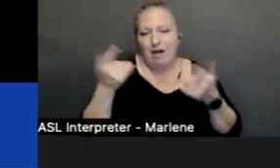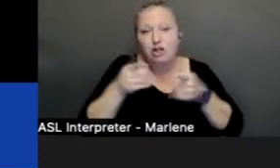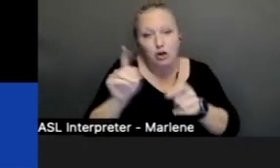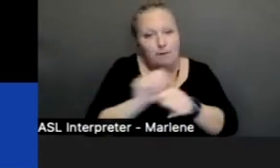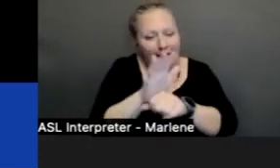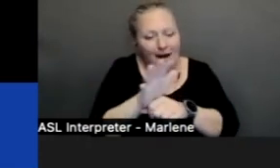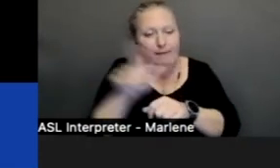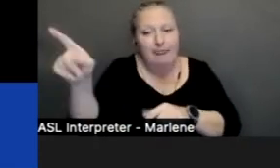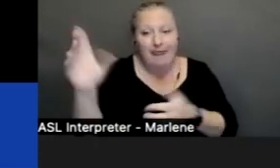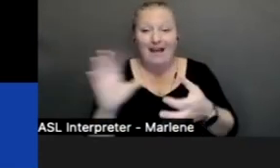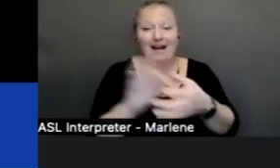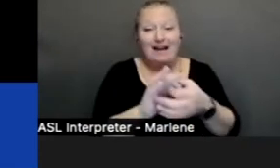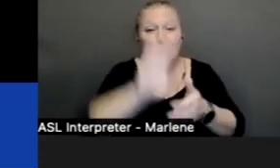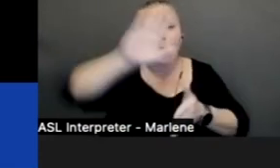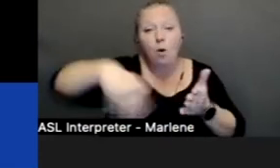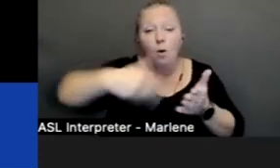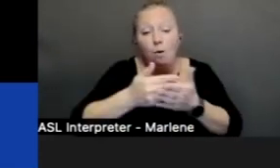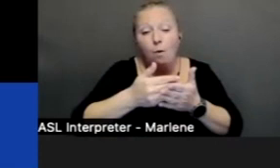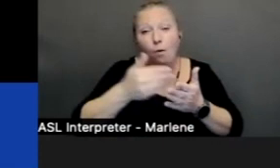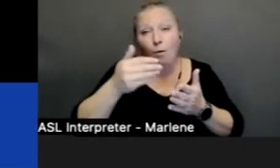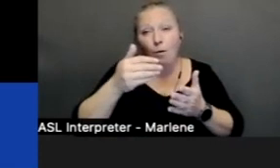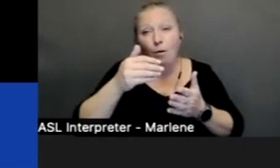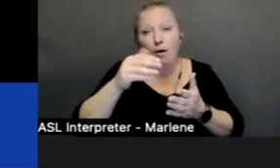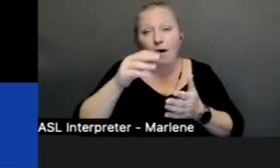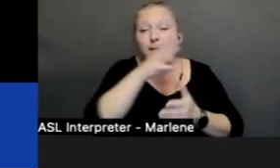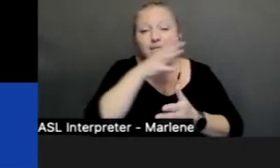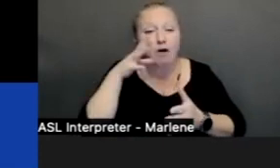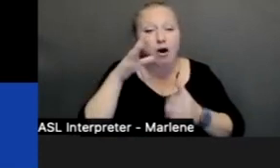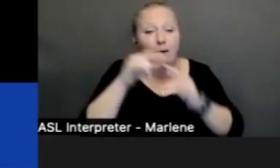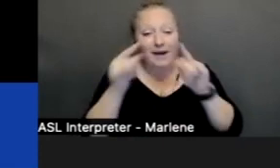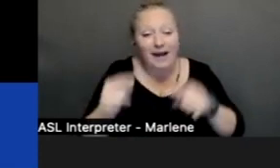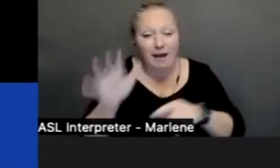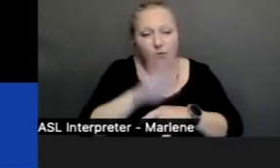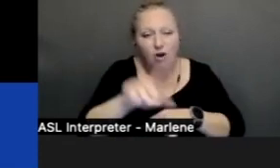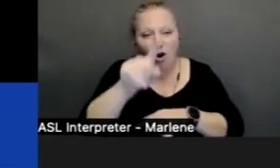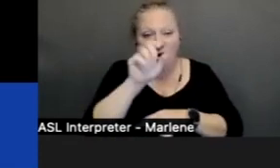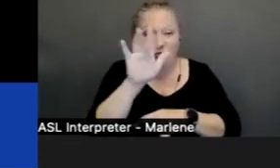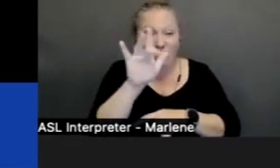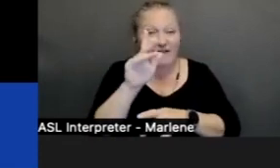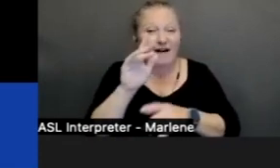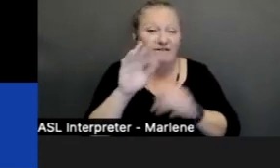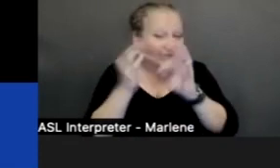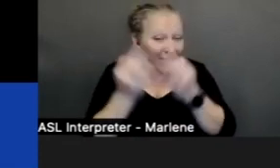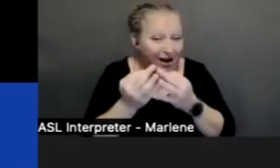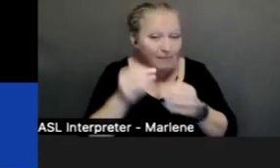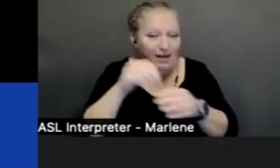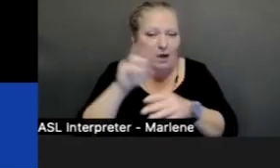they connected a whole migrant labor farm camp about 125 families in Watsonville, CA where we